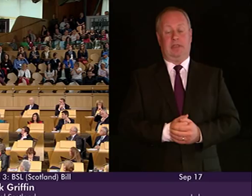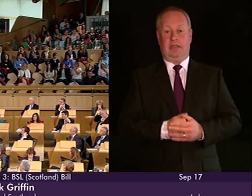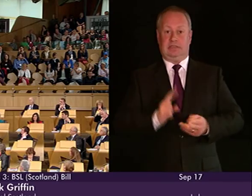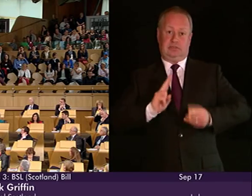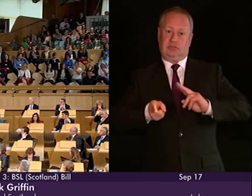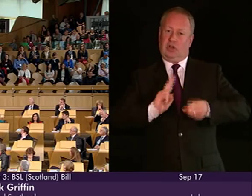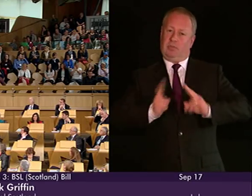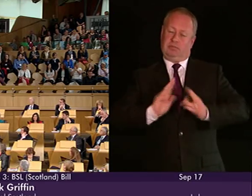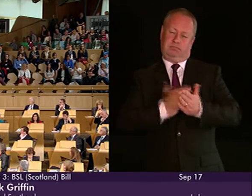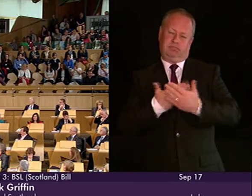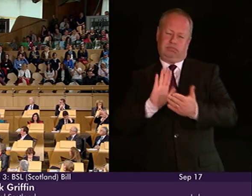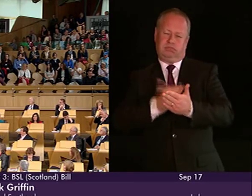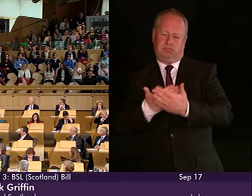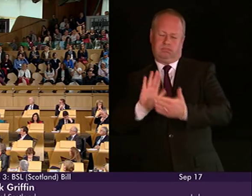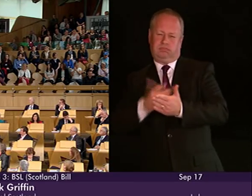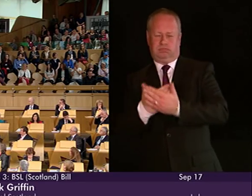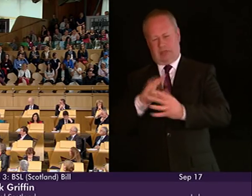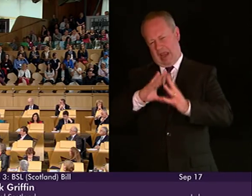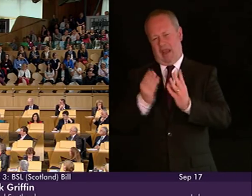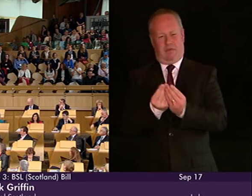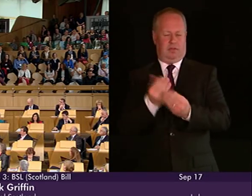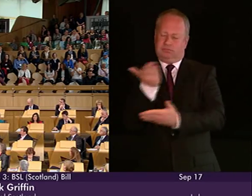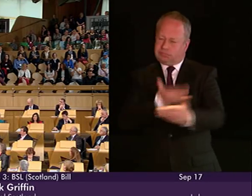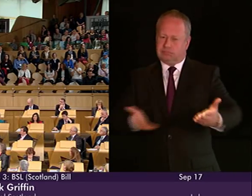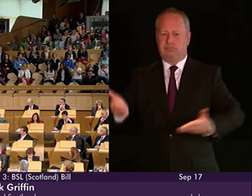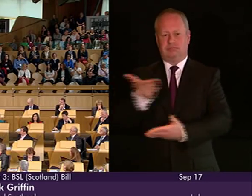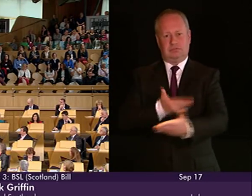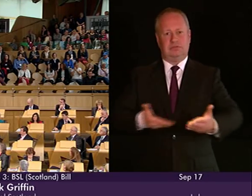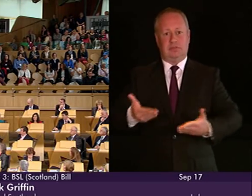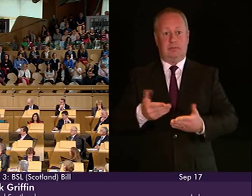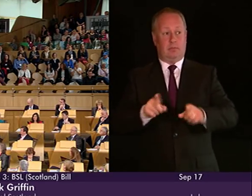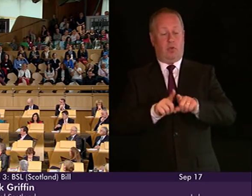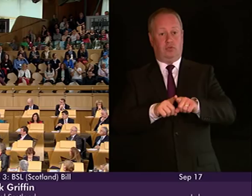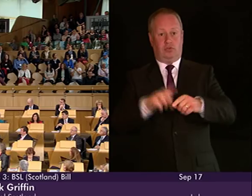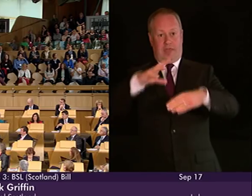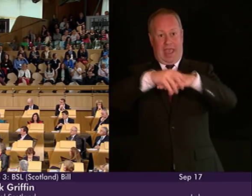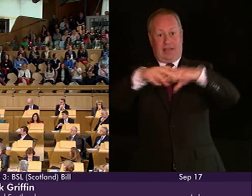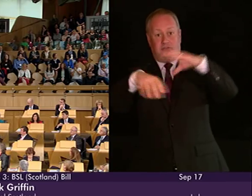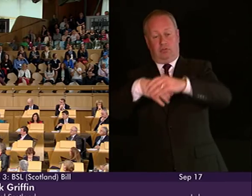everything that has been going on—particularly the hands-on tactile BSL interpreters